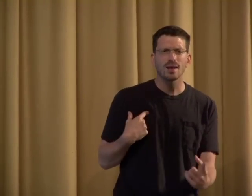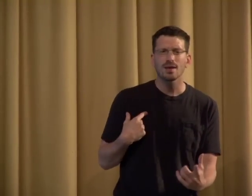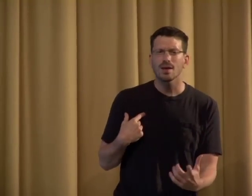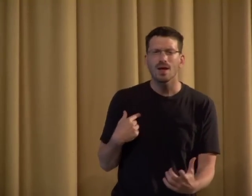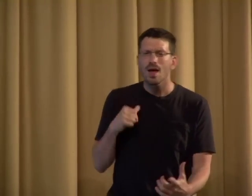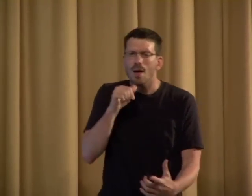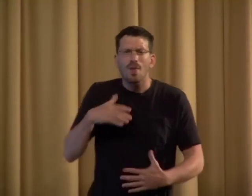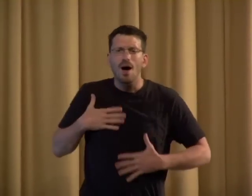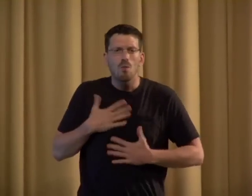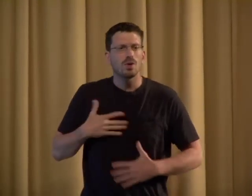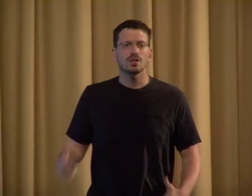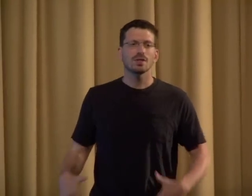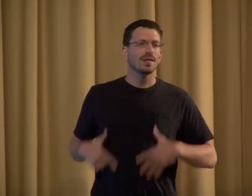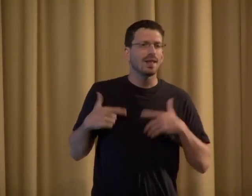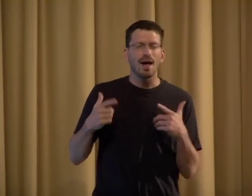He was teasing me, reminding me how we always forget to enjoy life because we're so focused on making it better, fixing it in some way.